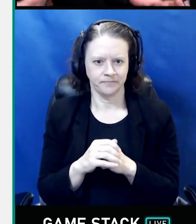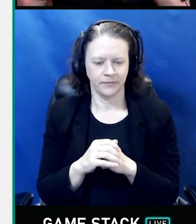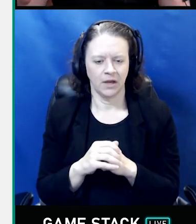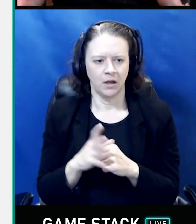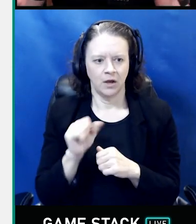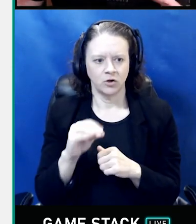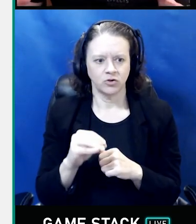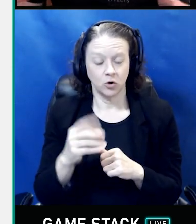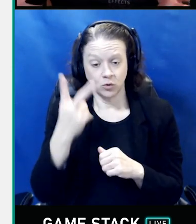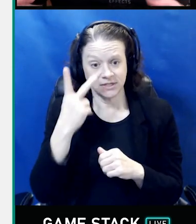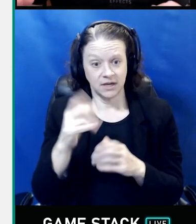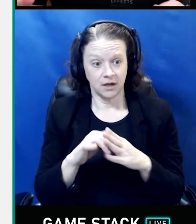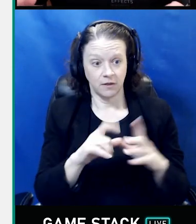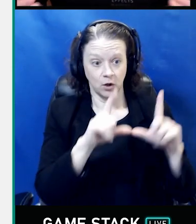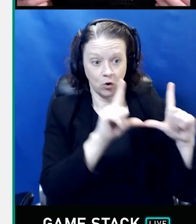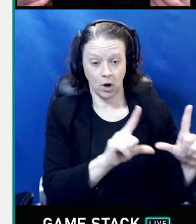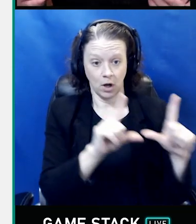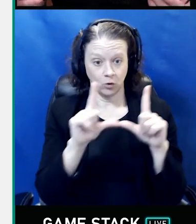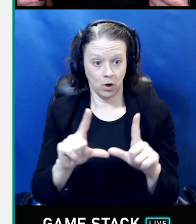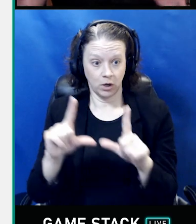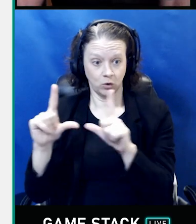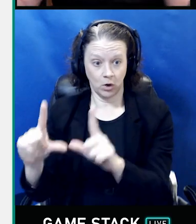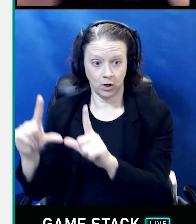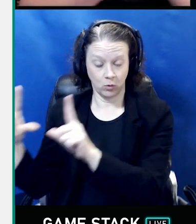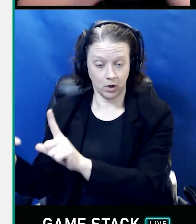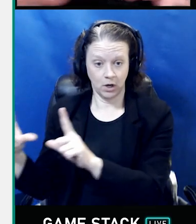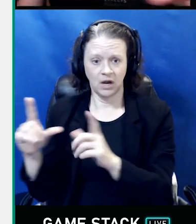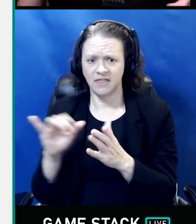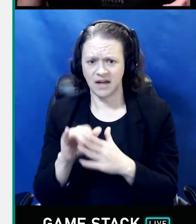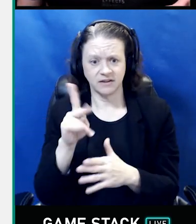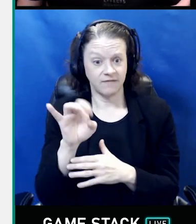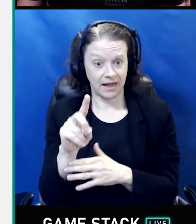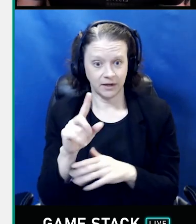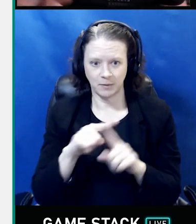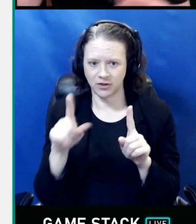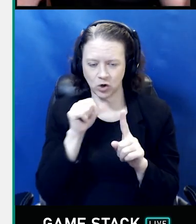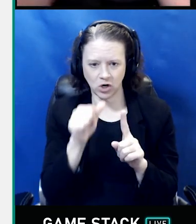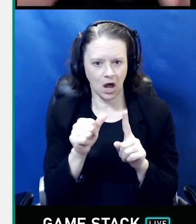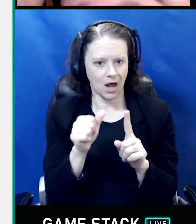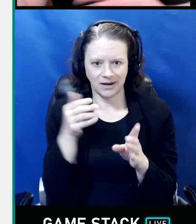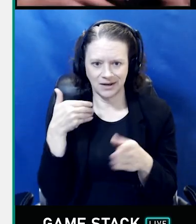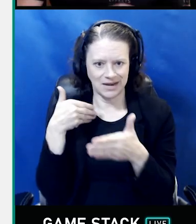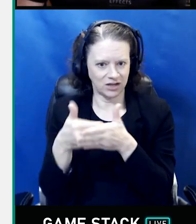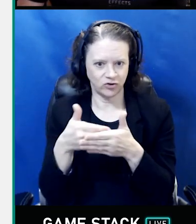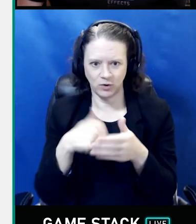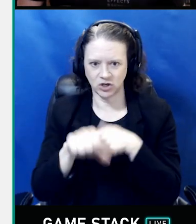according to the 2D quad layout, but they aren't adjacent to each other at all. They're pulled from all over the place,